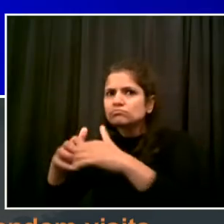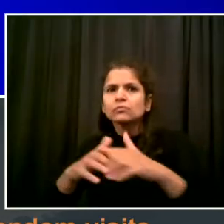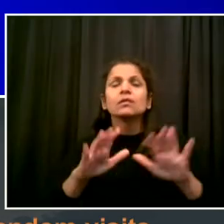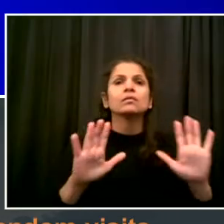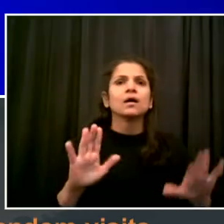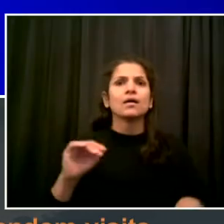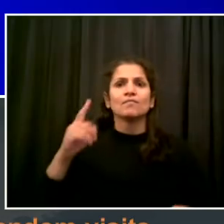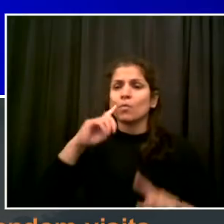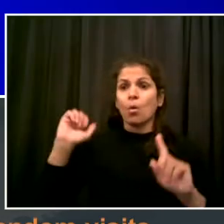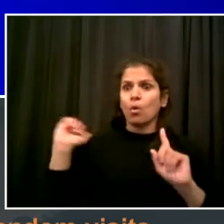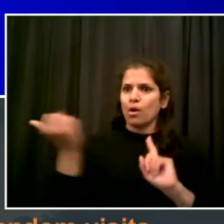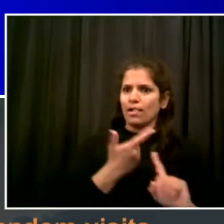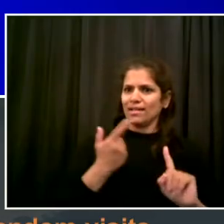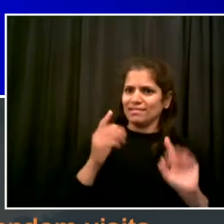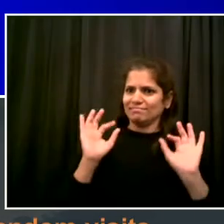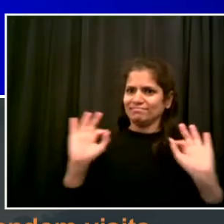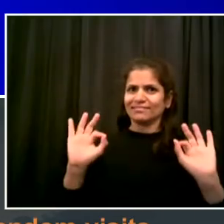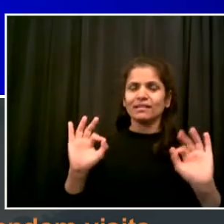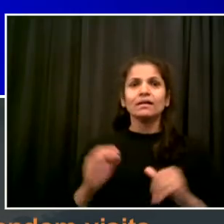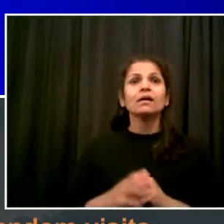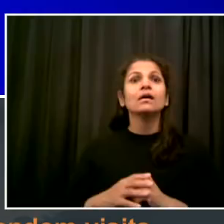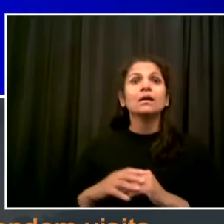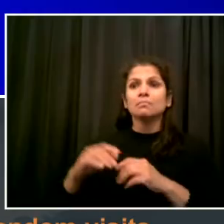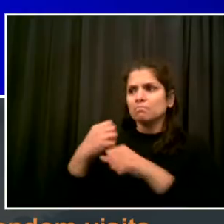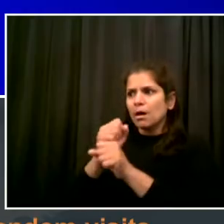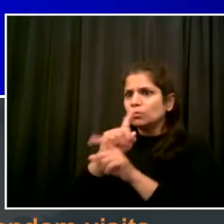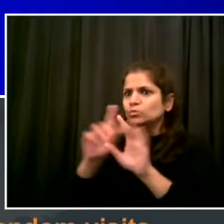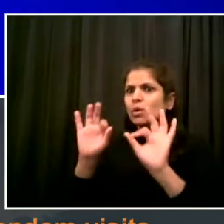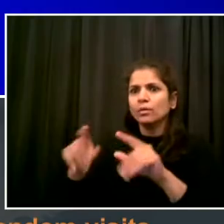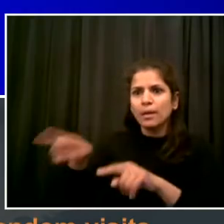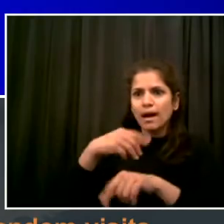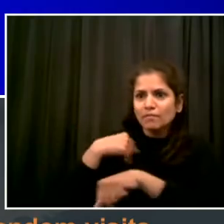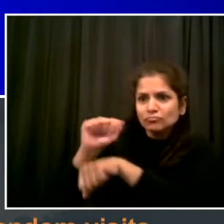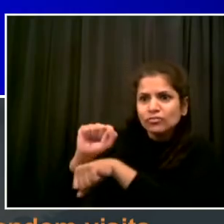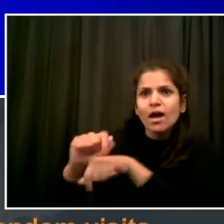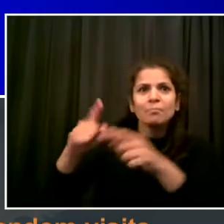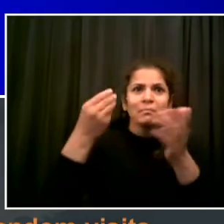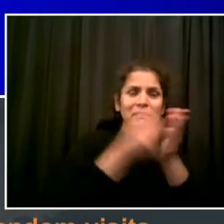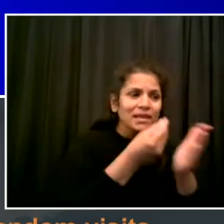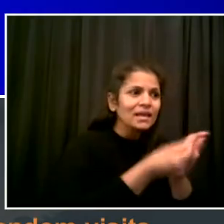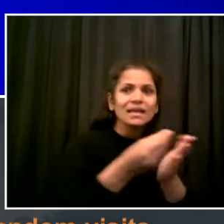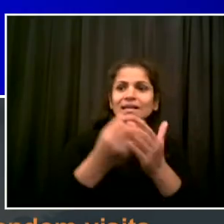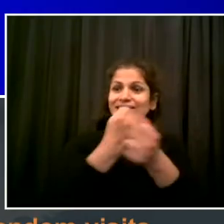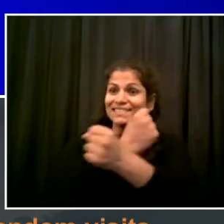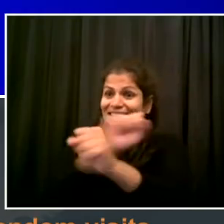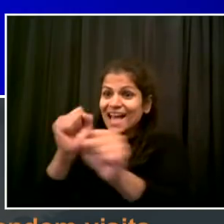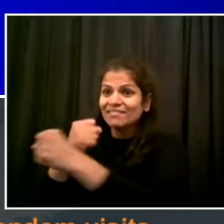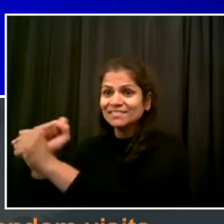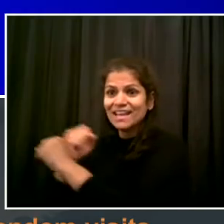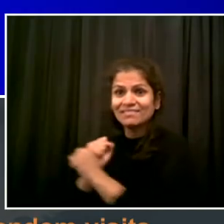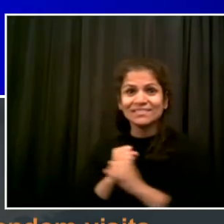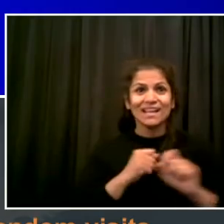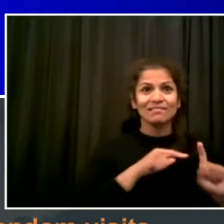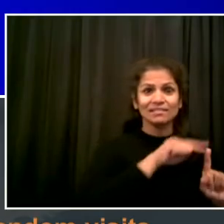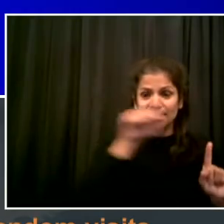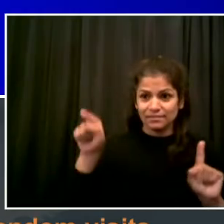WE DON'T WANT TO